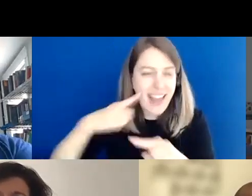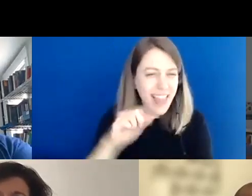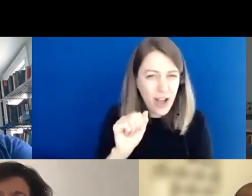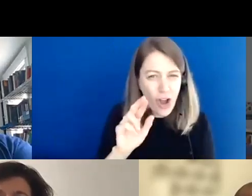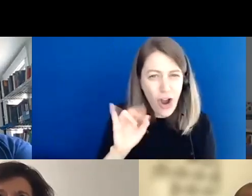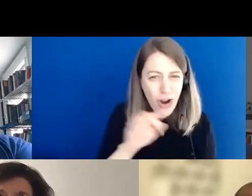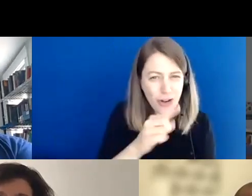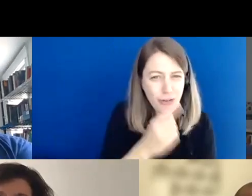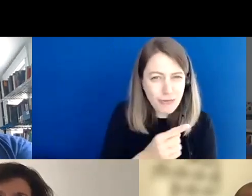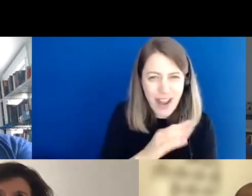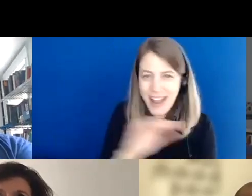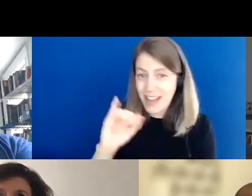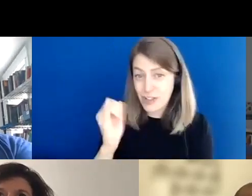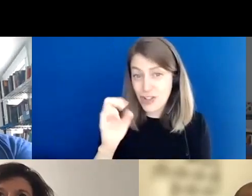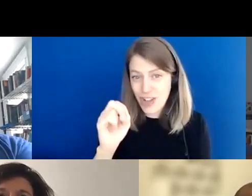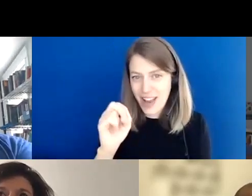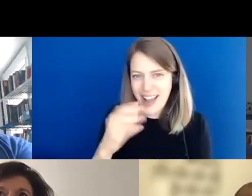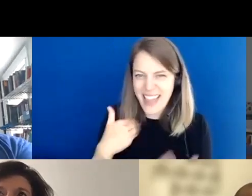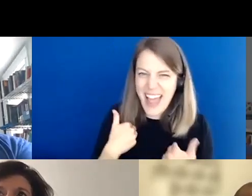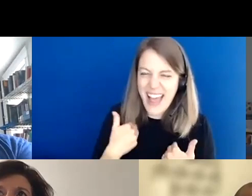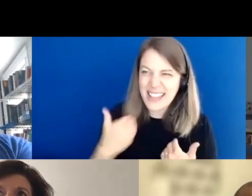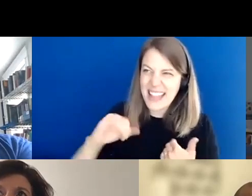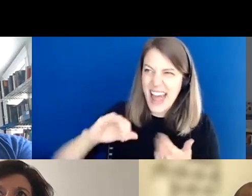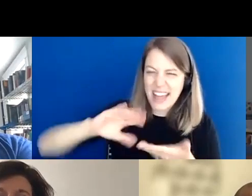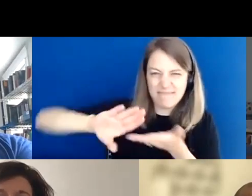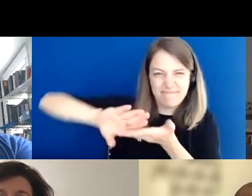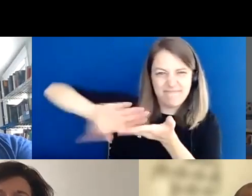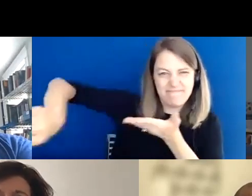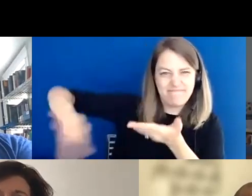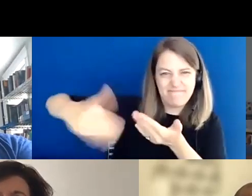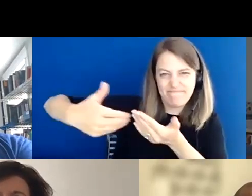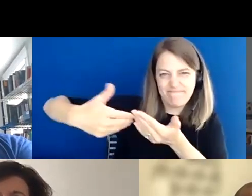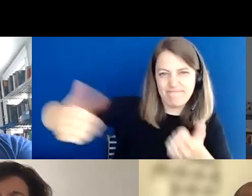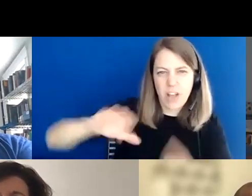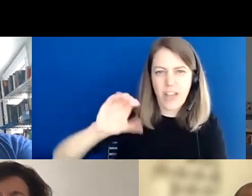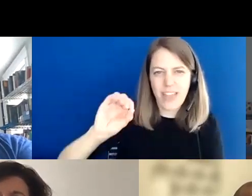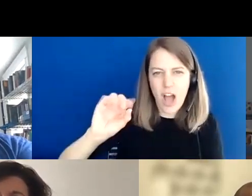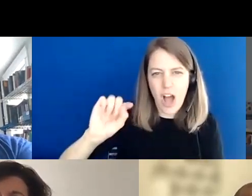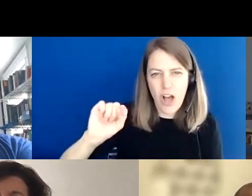with this otherness that we allow things to be done to people with